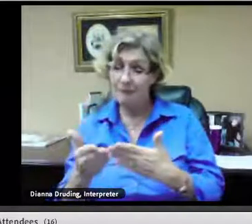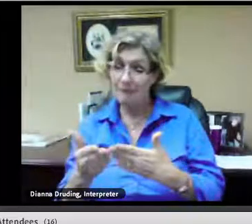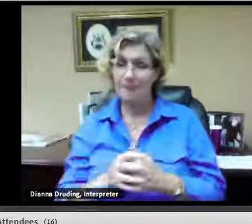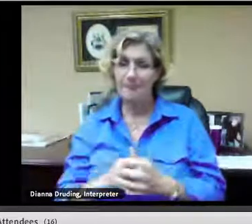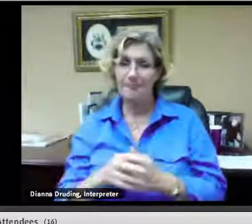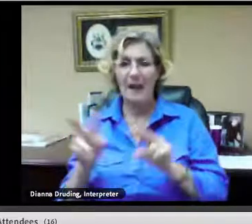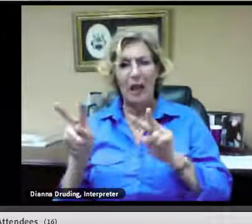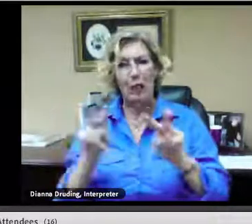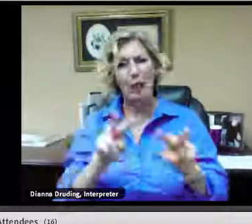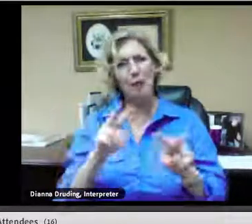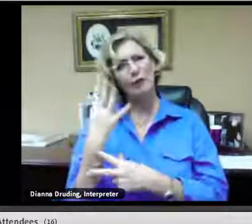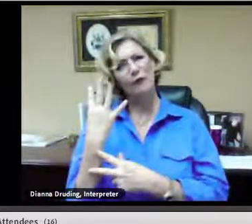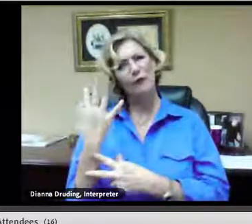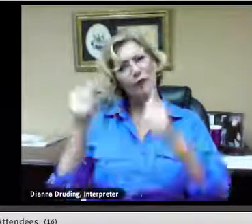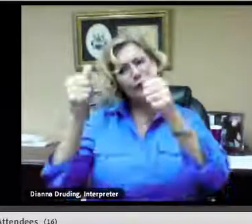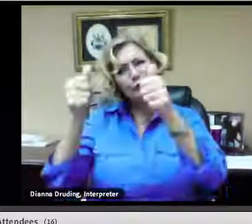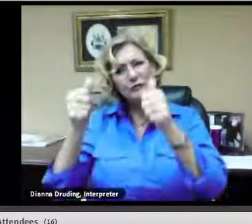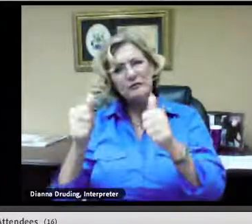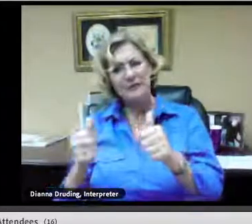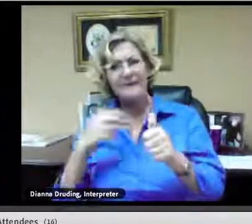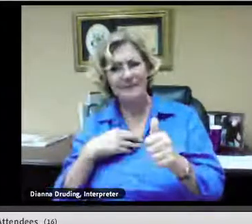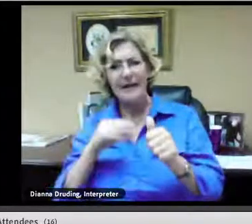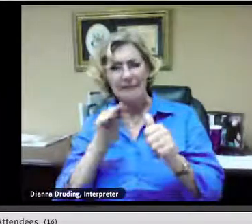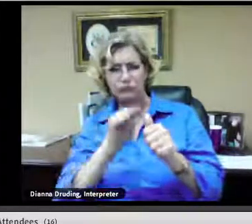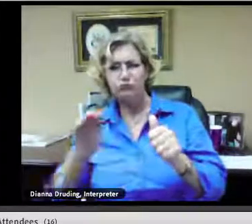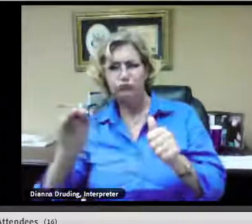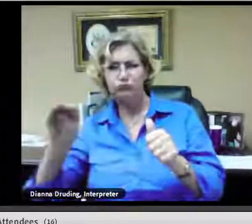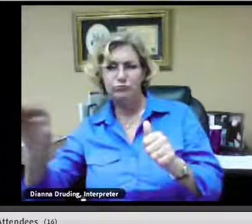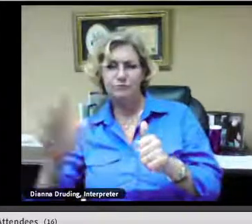that I have arranged on this slide. Okay? So I'm going to describe them.